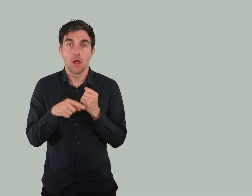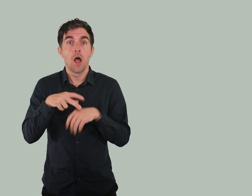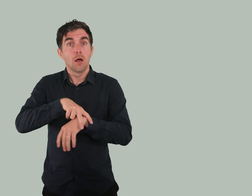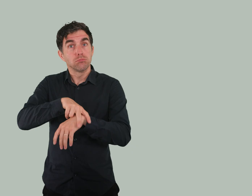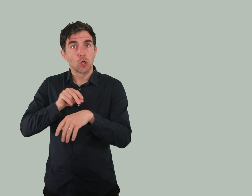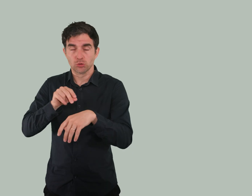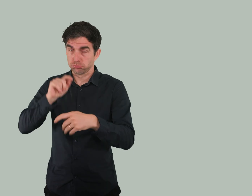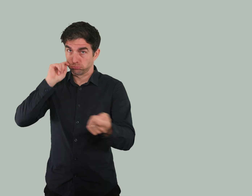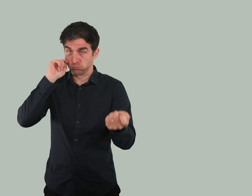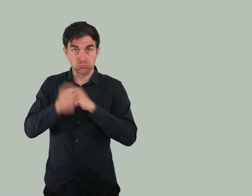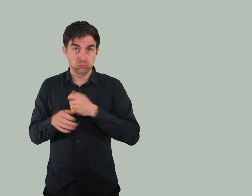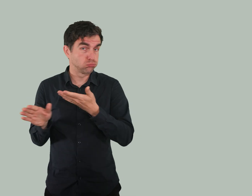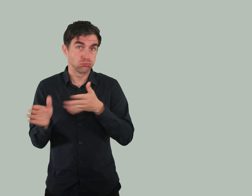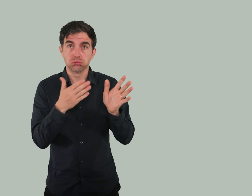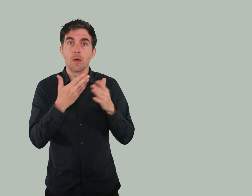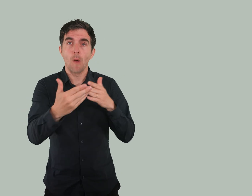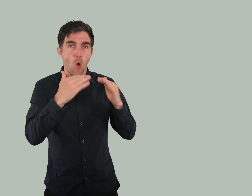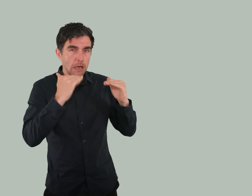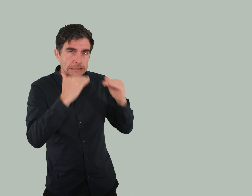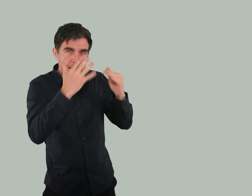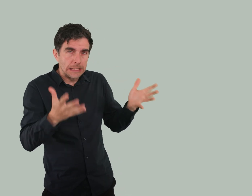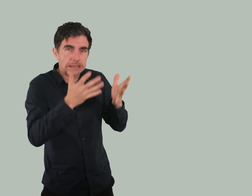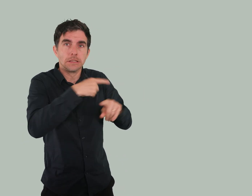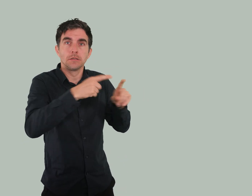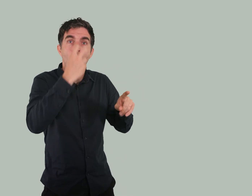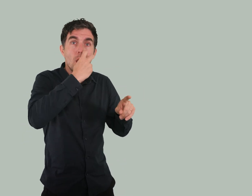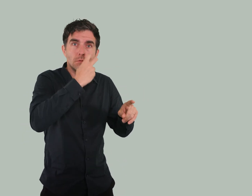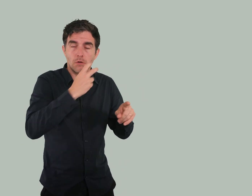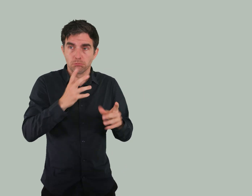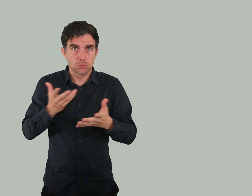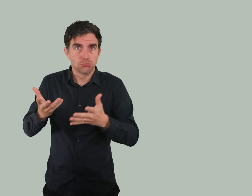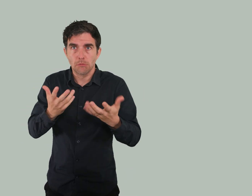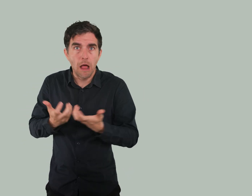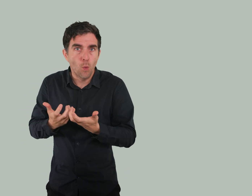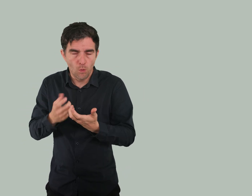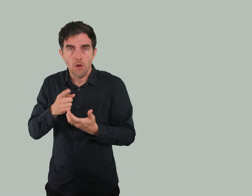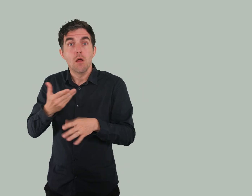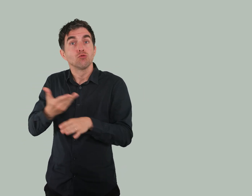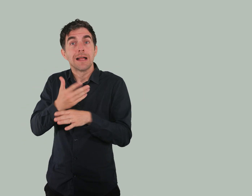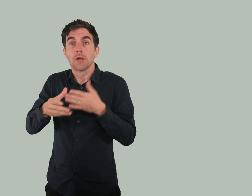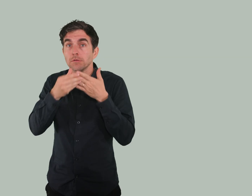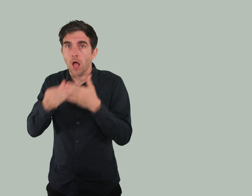Apprenticeships have drifted upward in level and age. Careers guidance is under-powered.